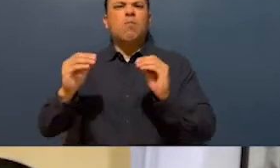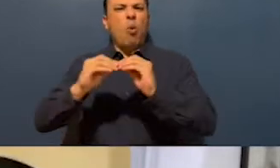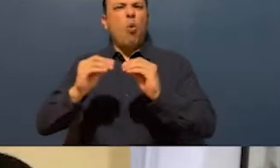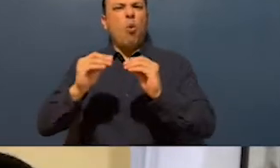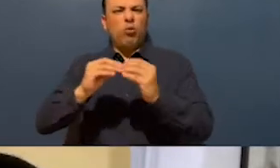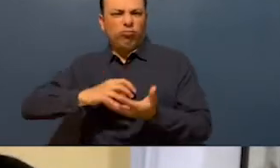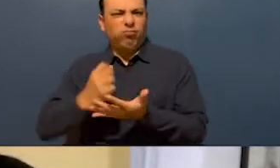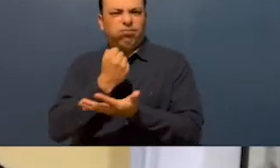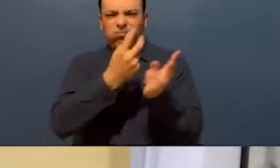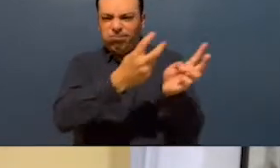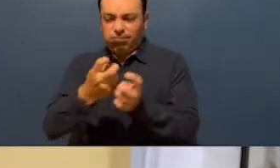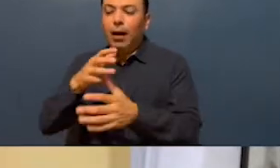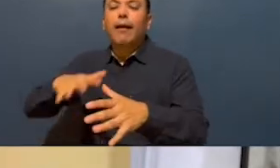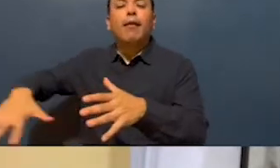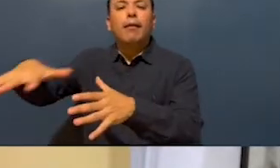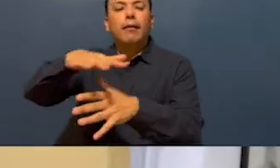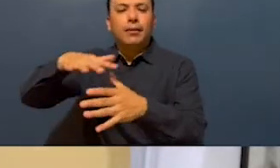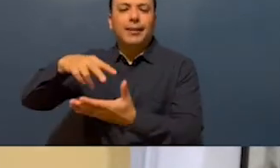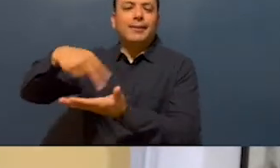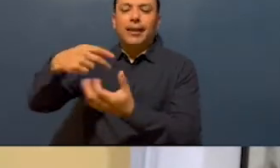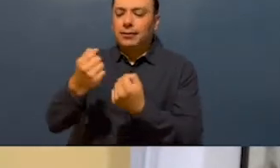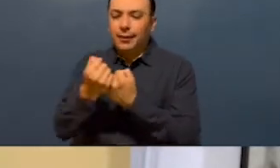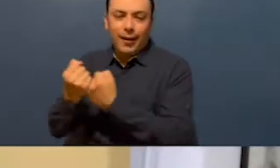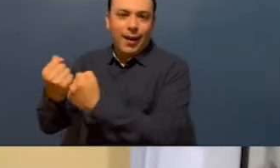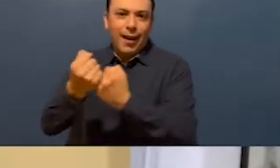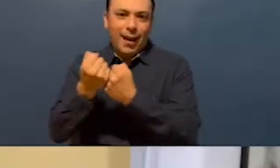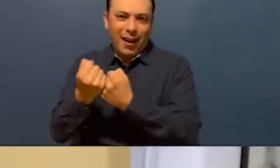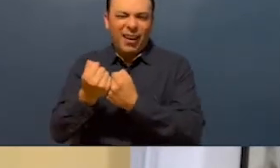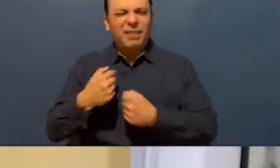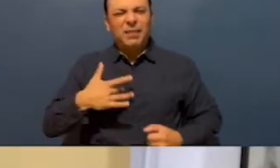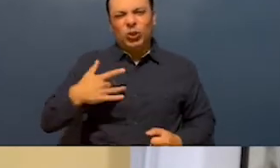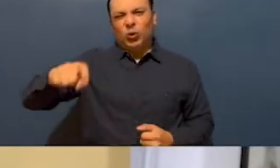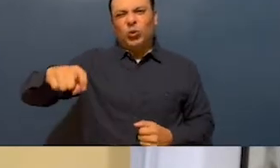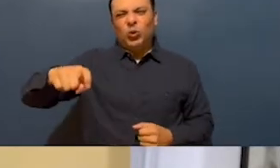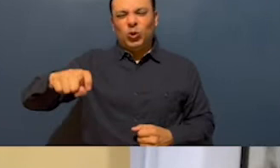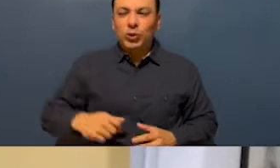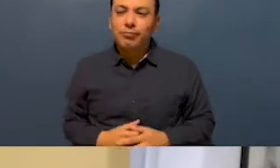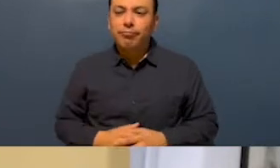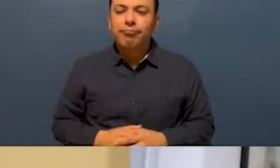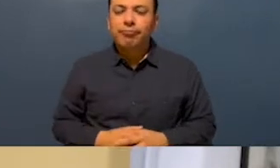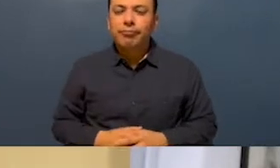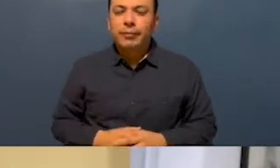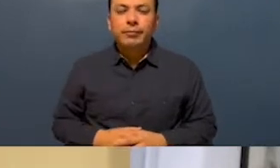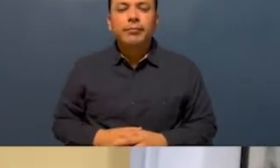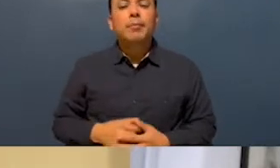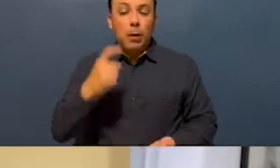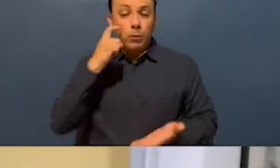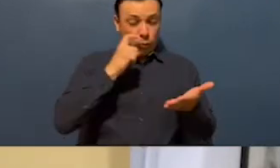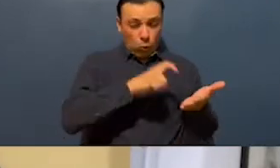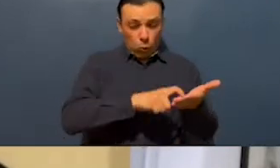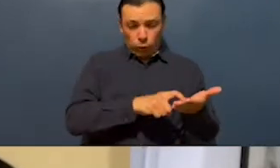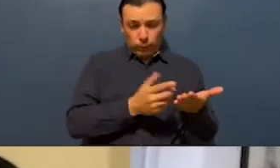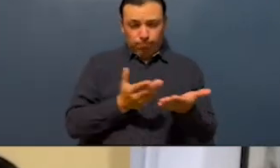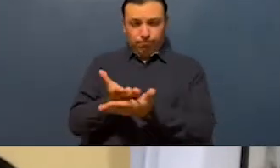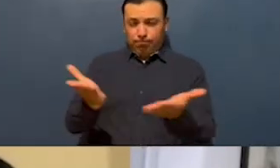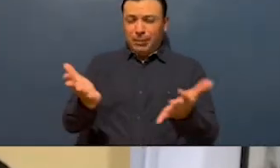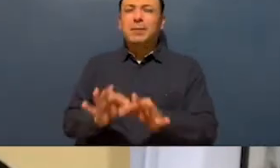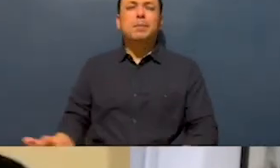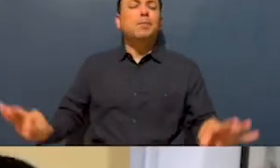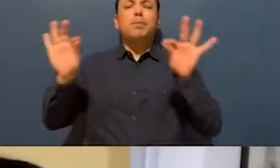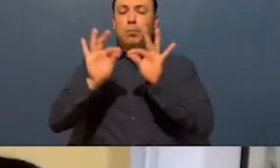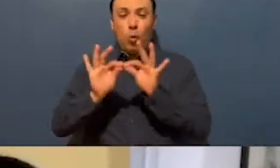realm of dance and one of the things that I find most important with this framework